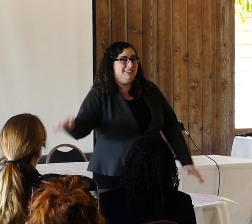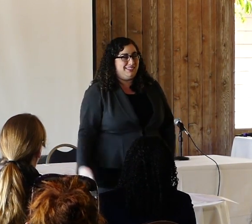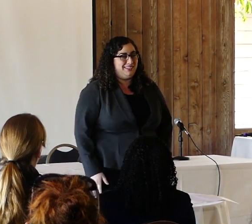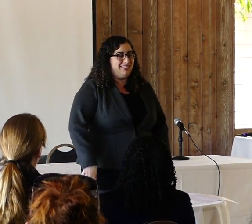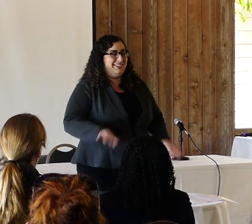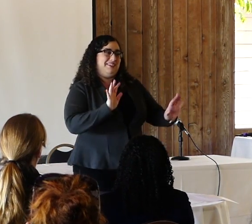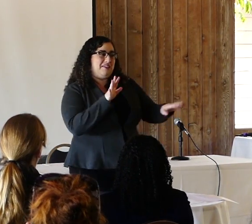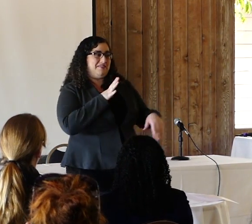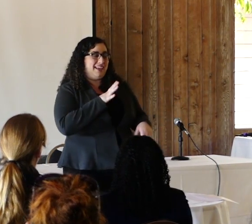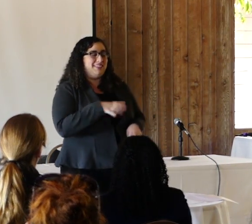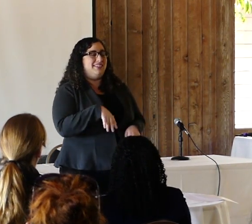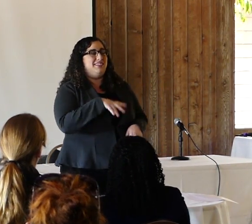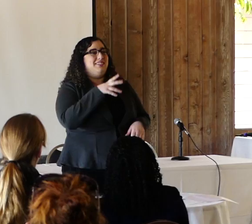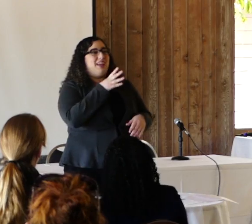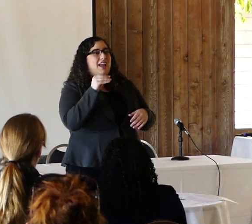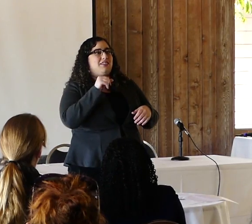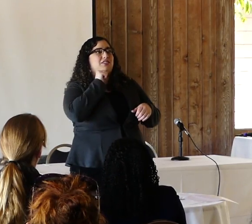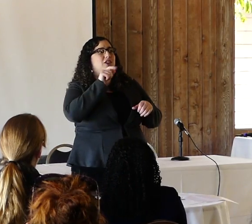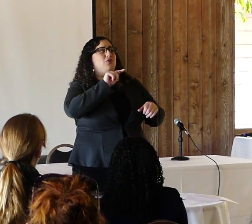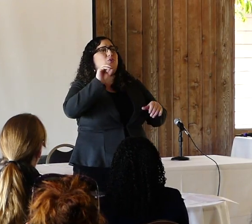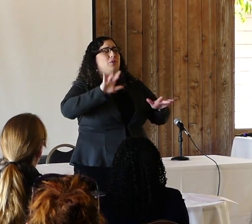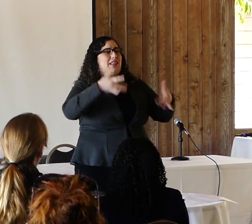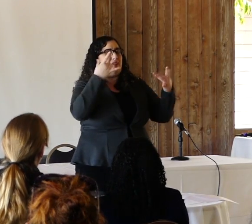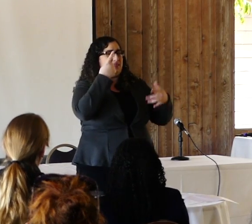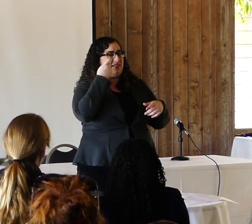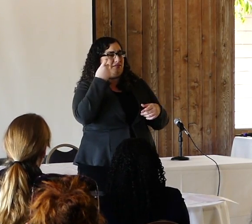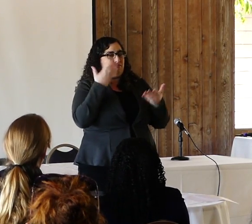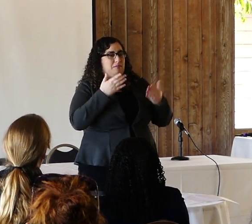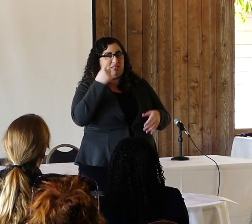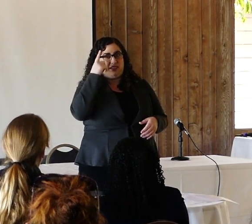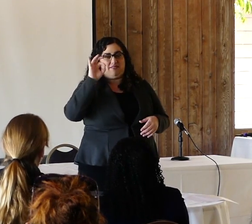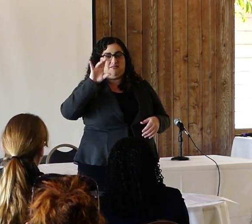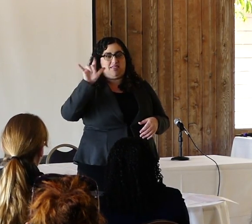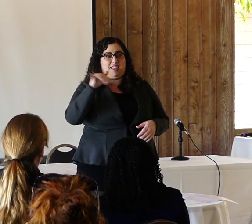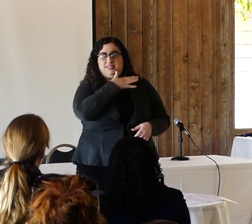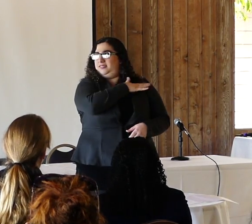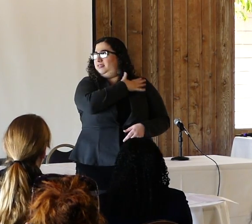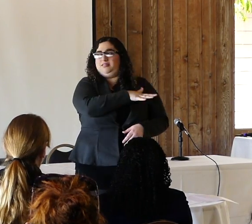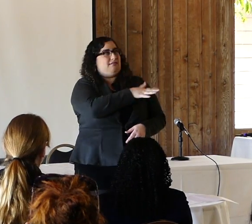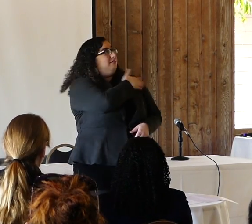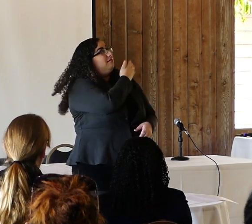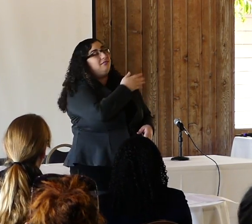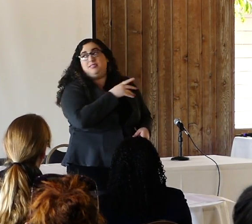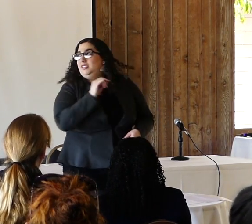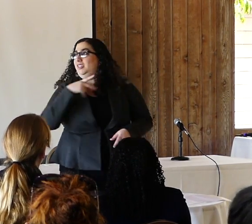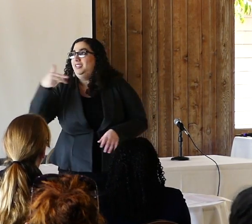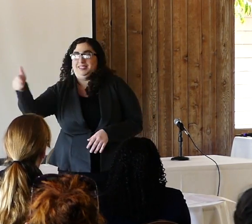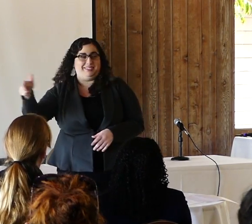That's a great way to get our attention. Yeah, sometimes people are nervous so their taps kind of feel like a police knock or something. But yeah , go really lightly